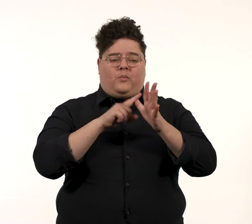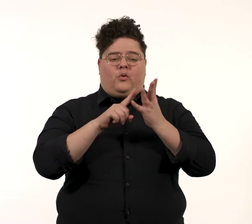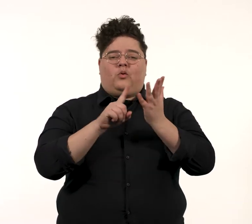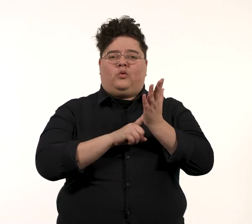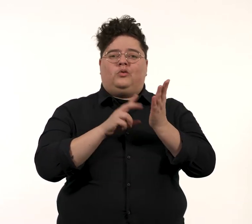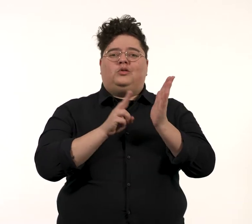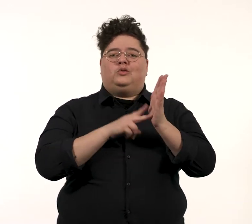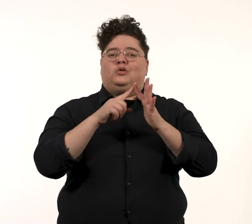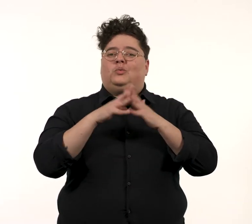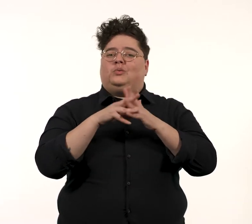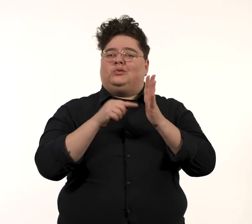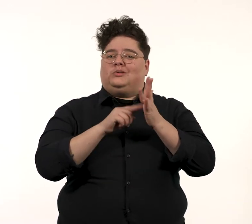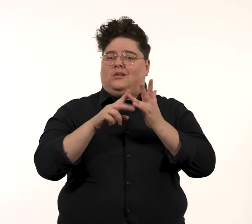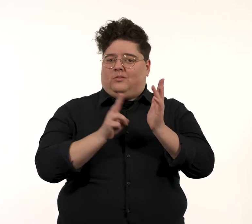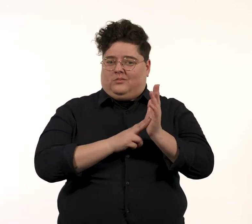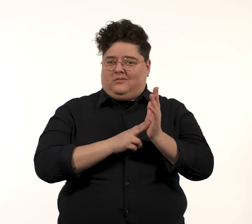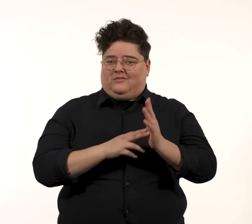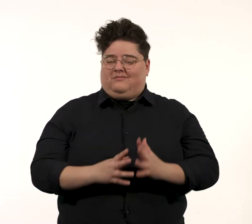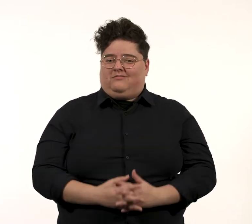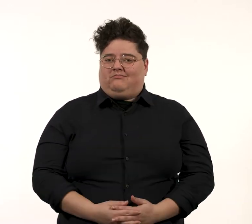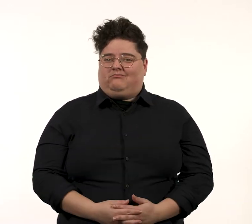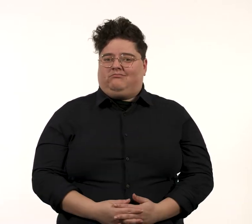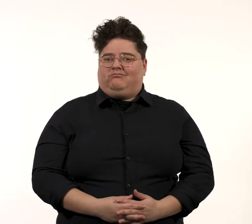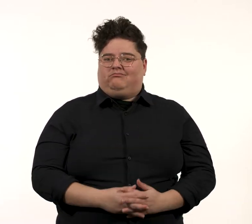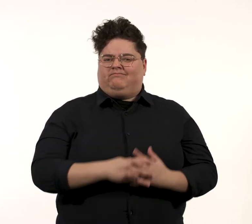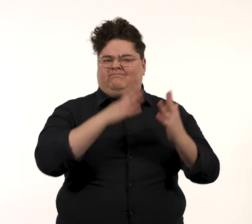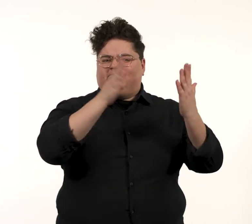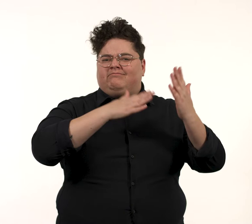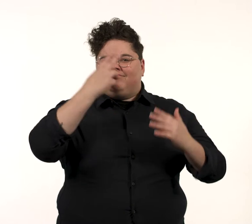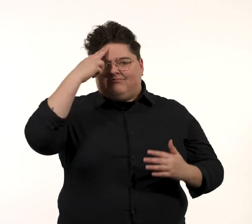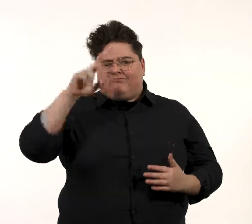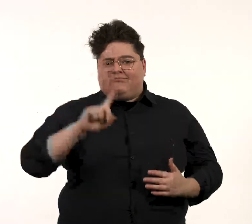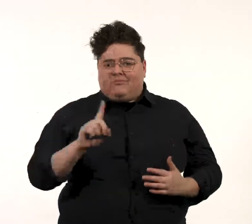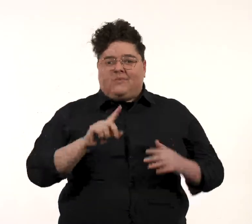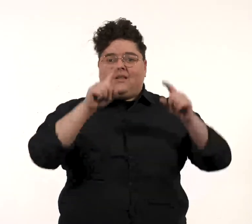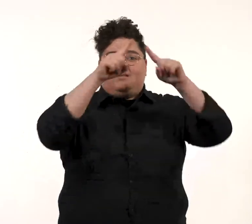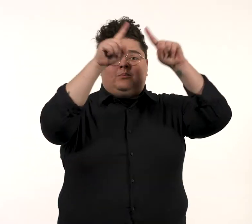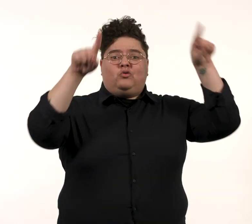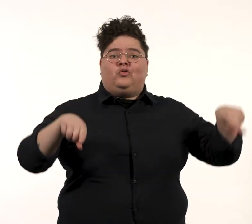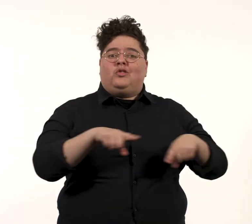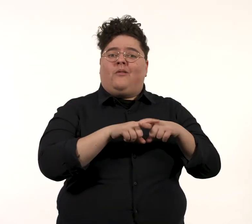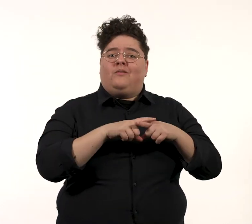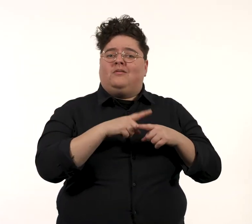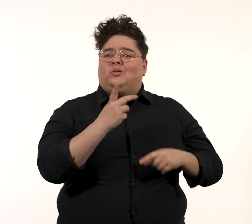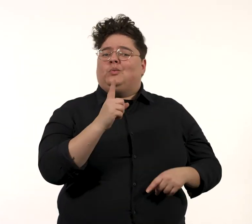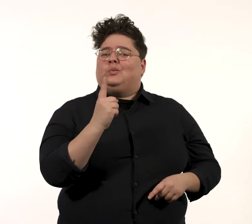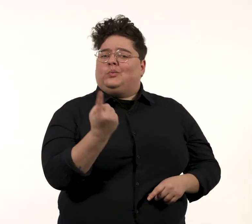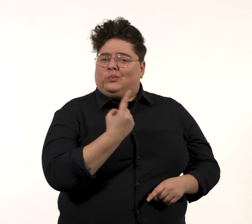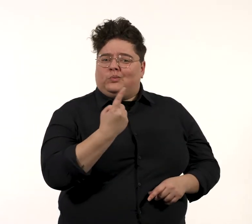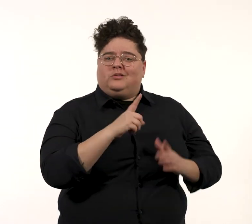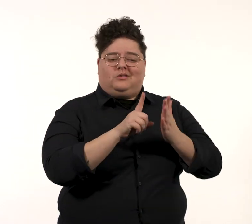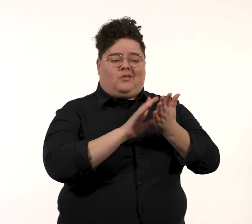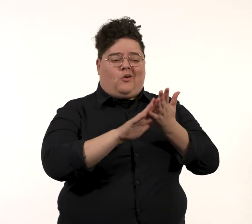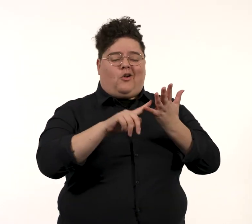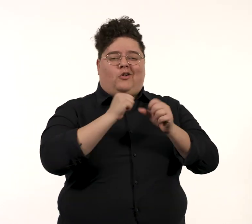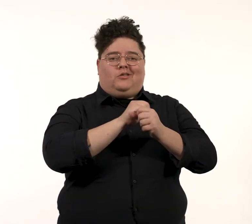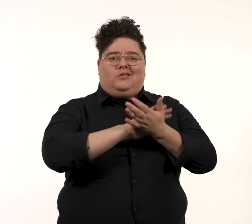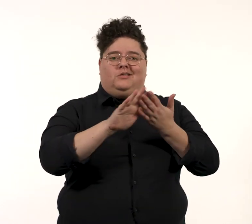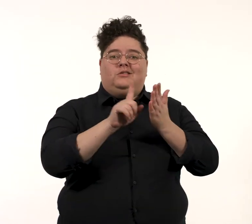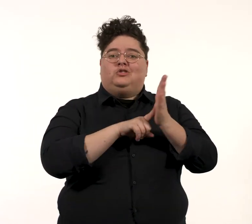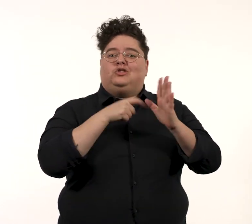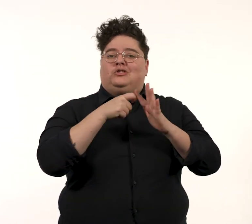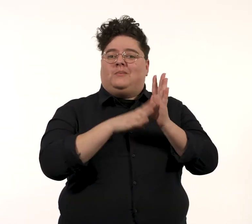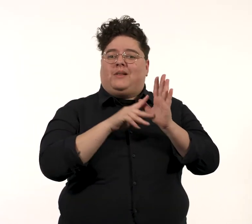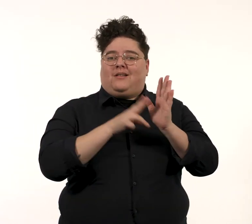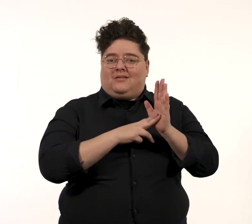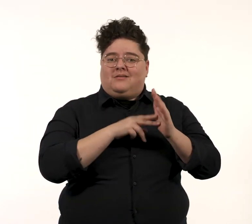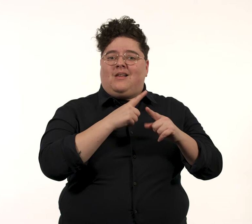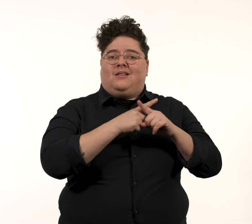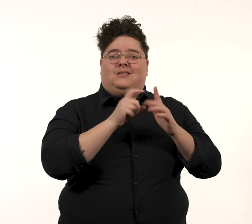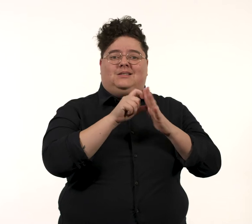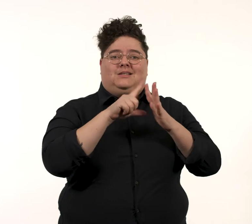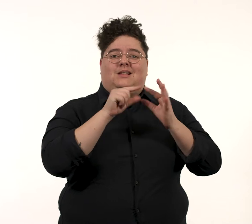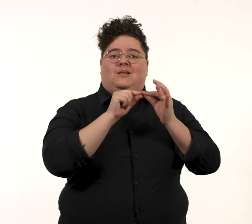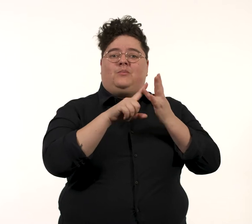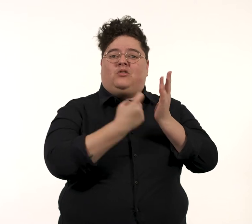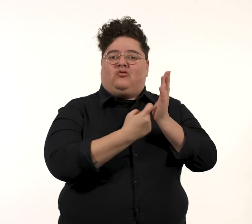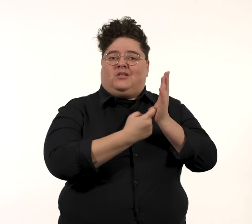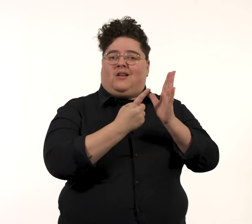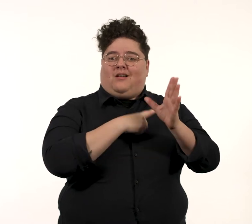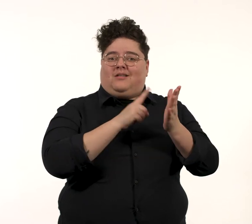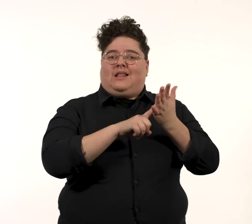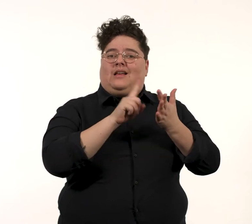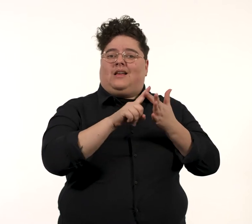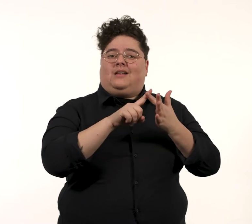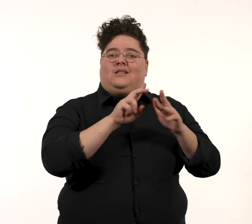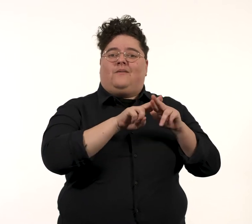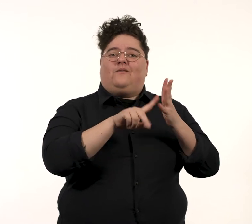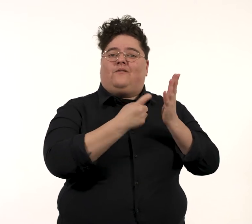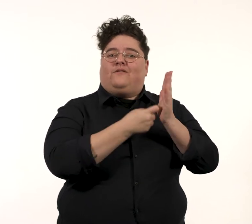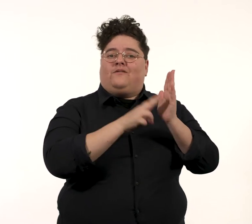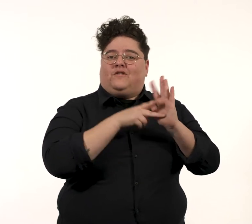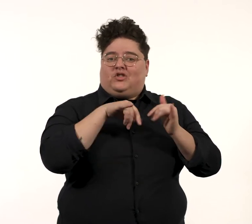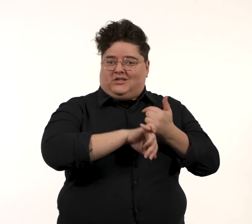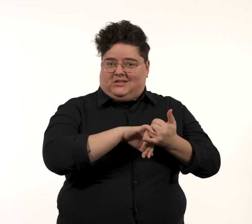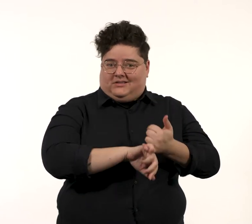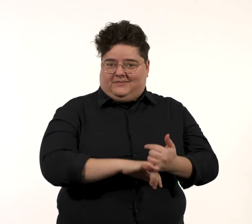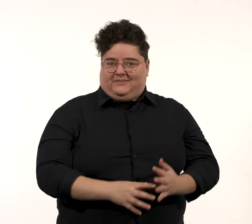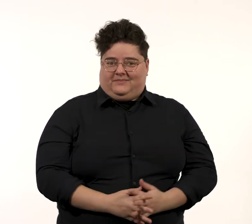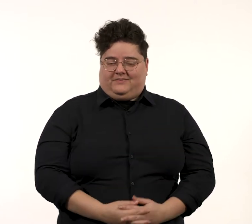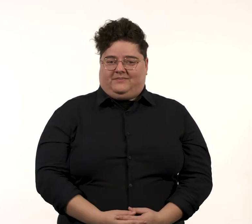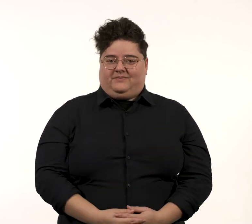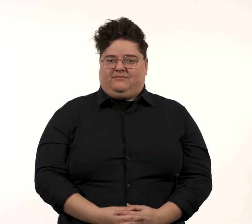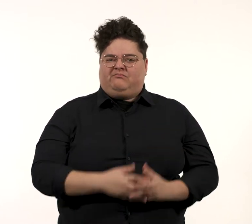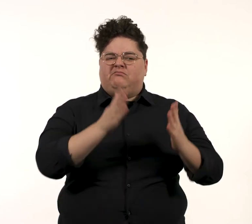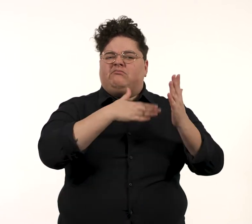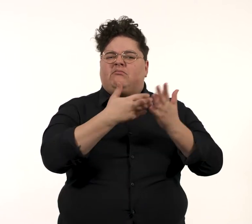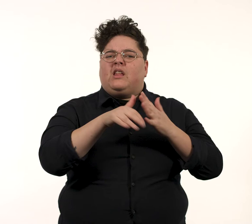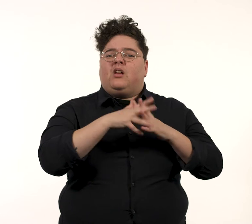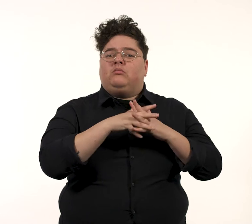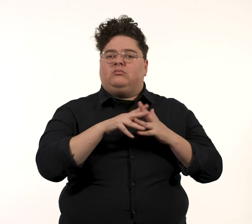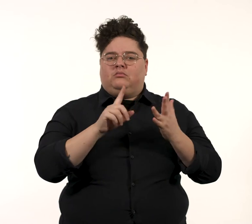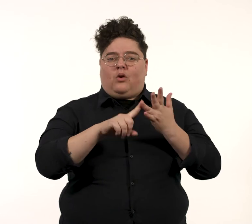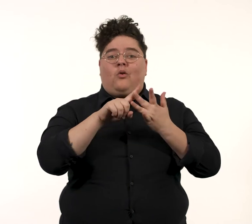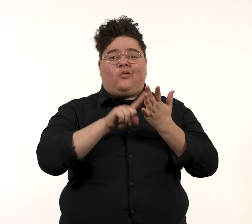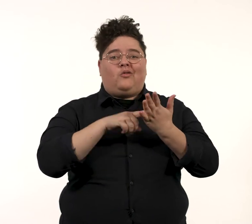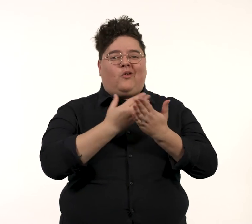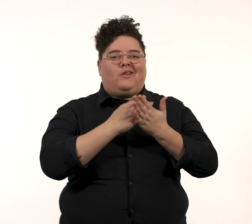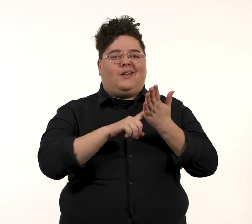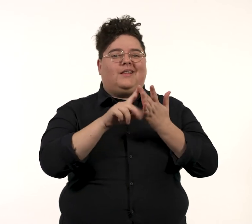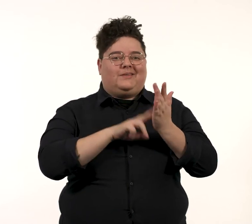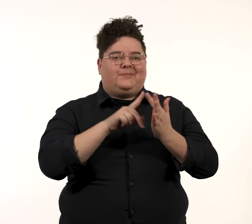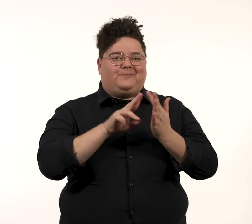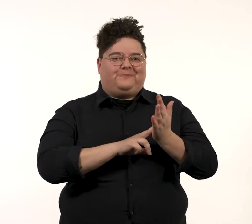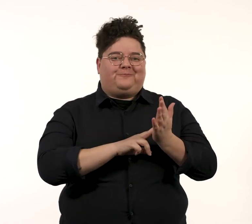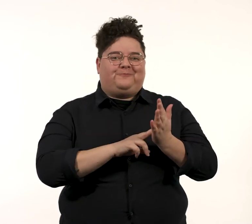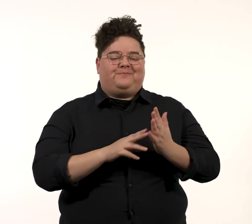Paul Newton Portrait of Hugh Jackman and Deborra-Lee Furness oil on linen